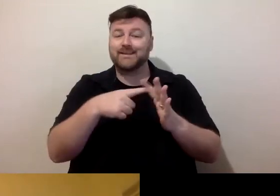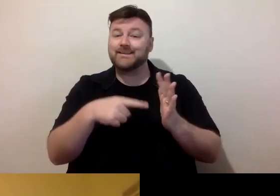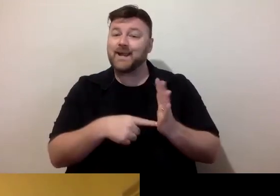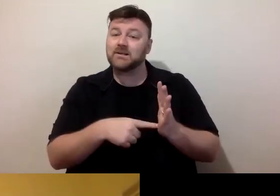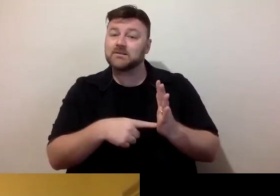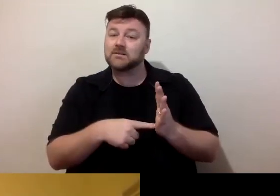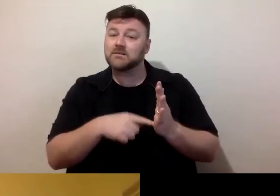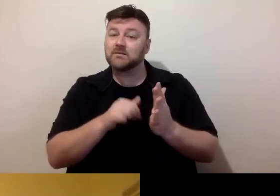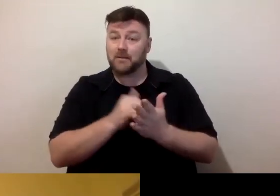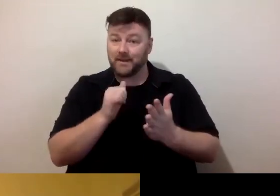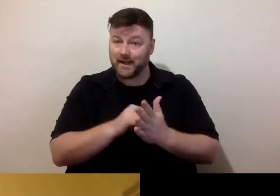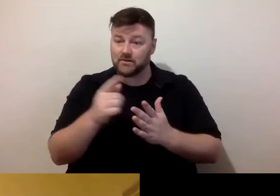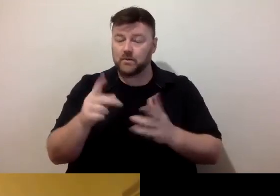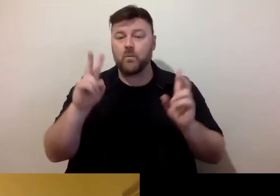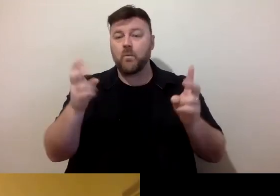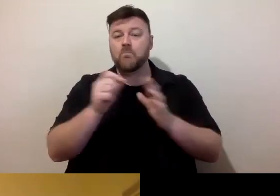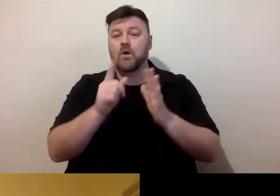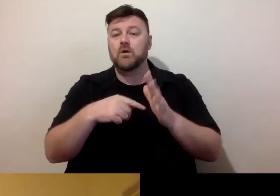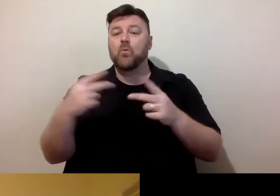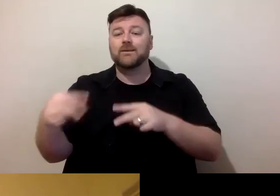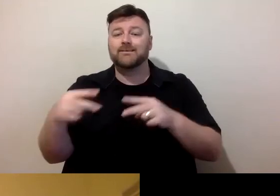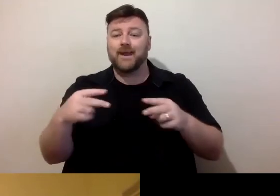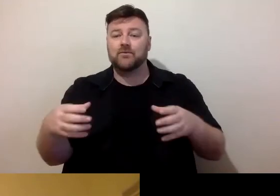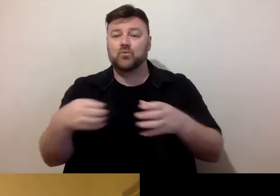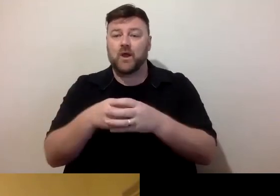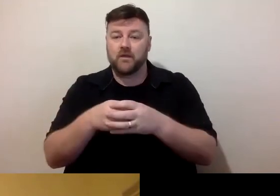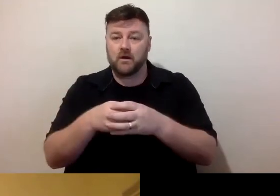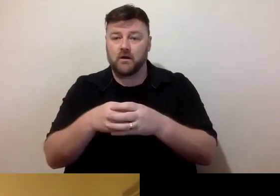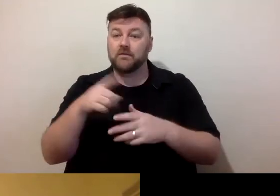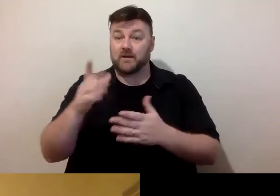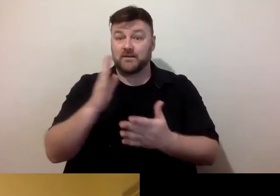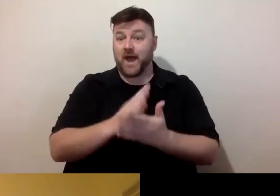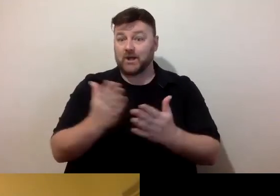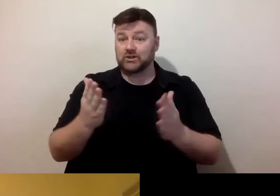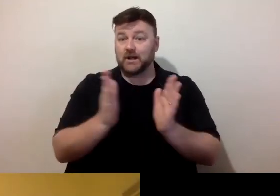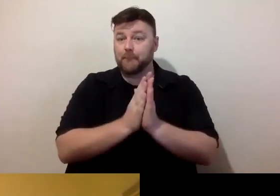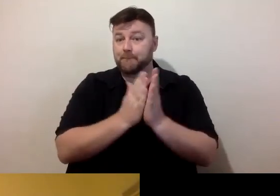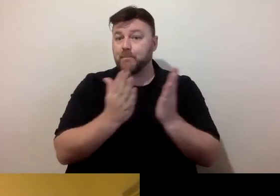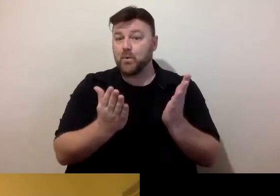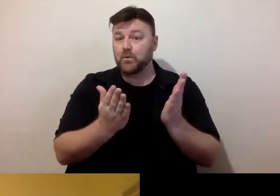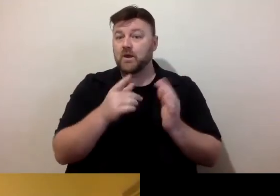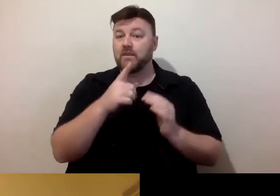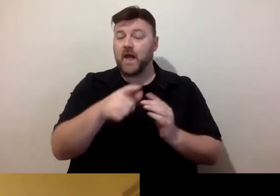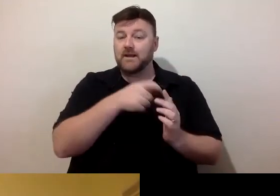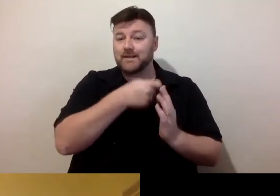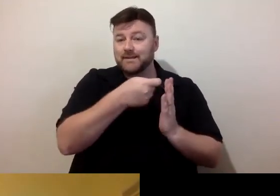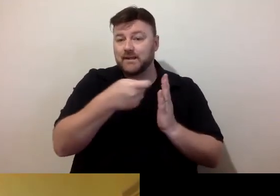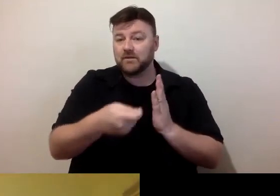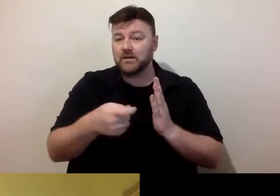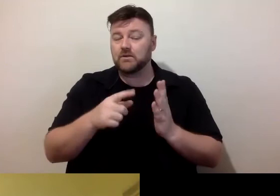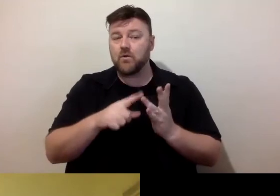Dance Together - and it is actually a book which is a series of, um,